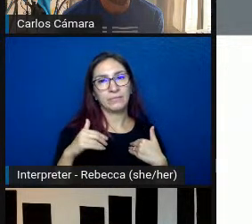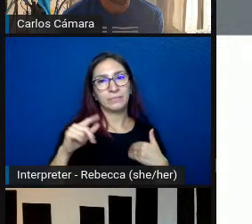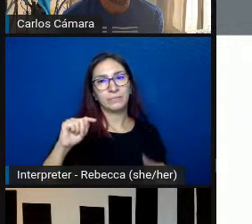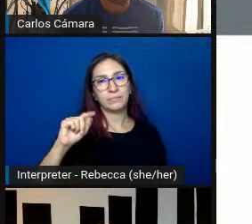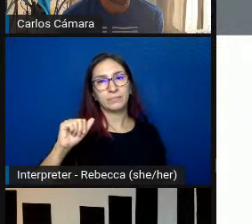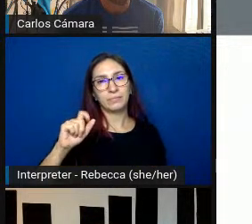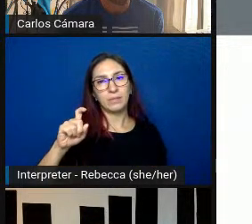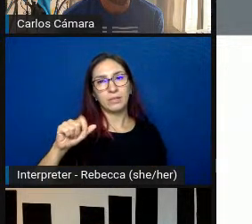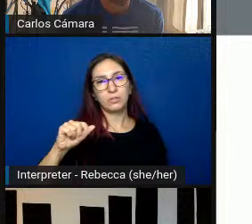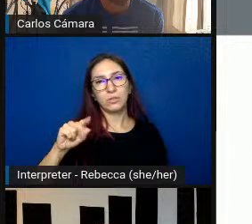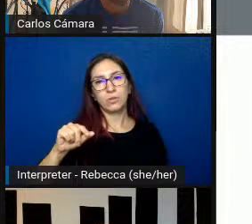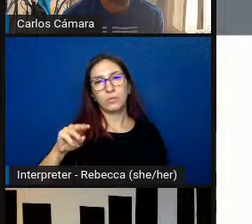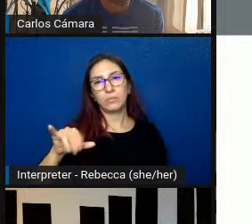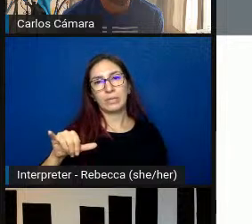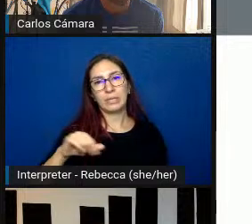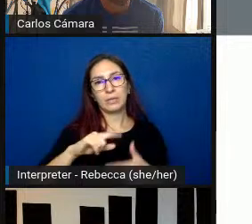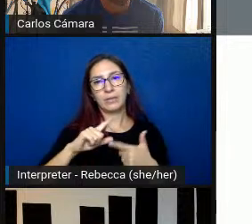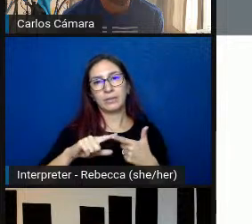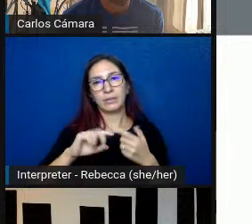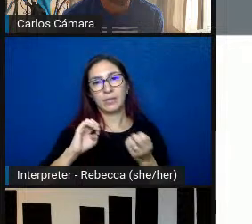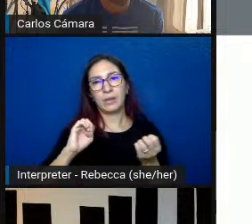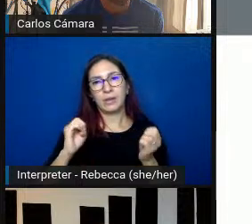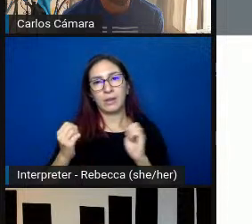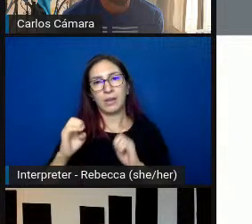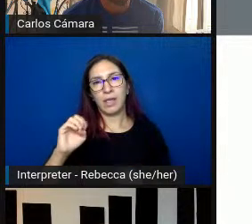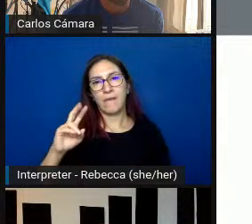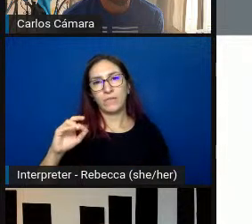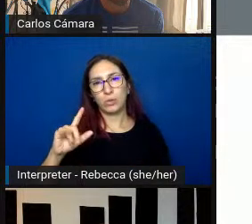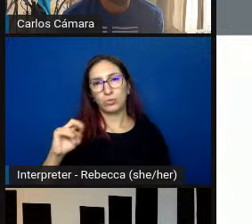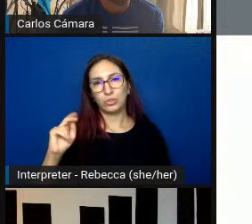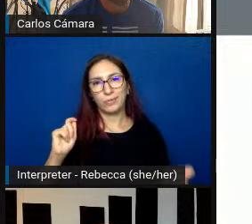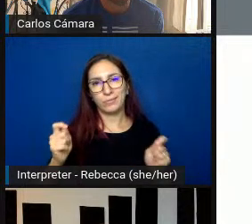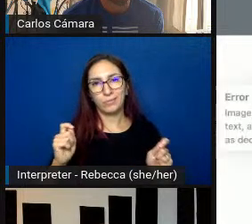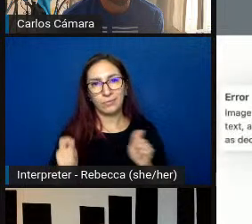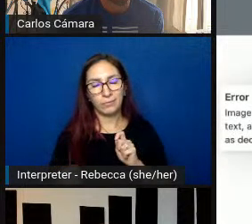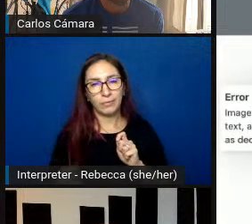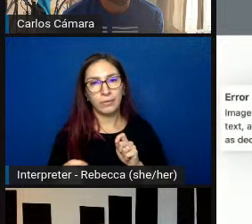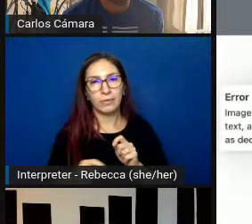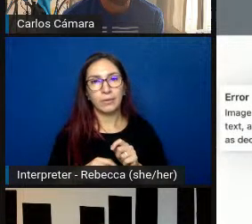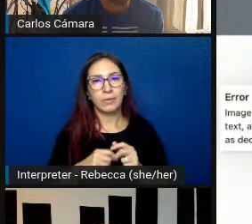And here we have taxonomy